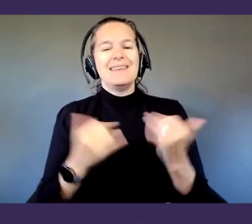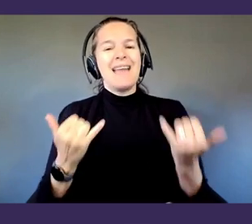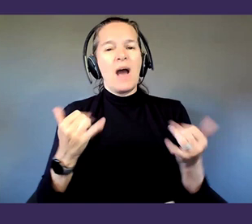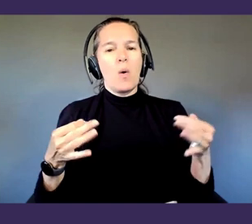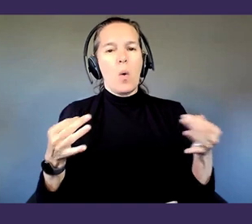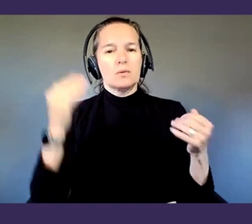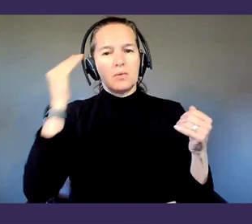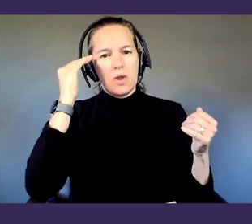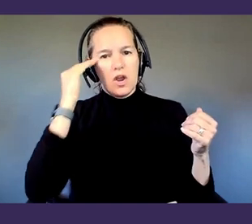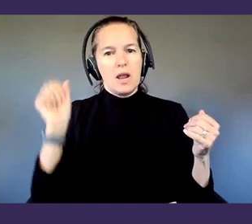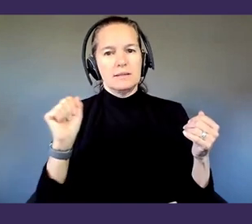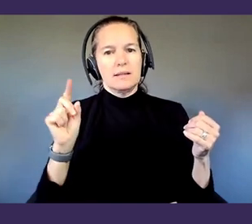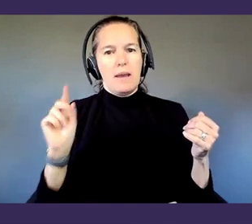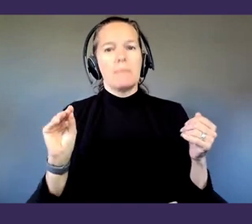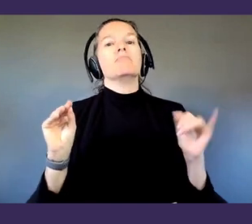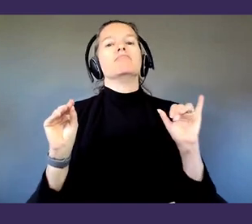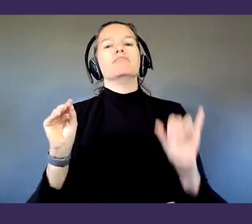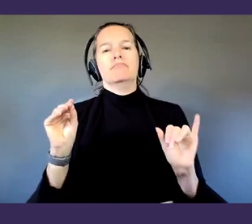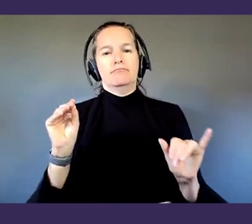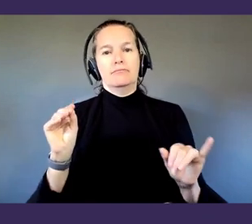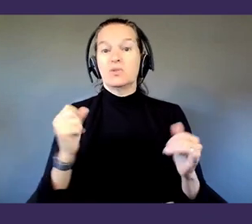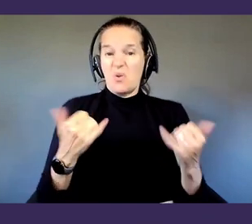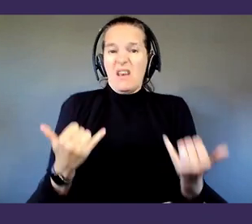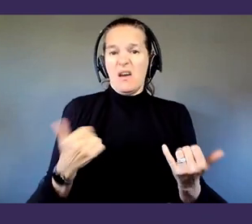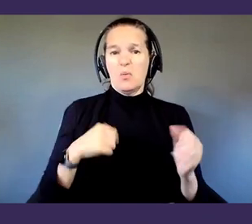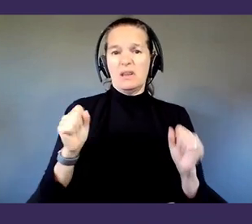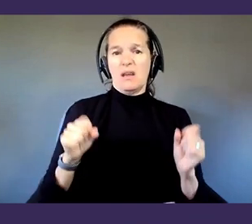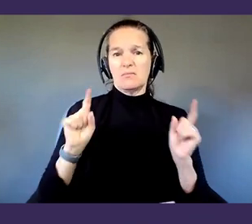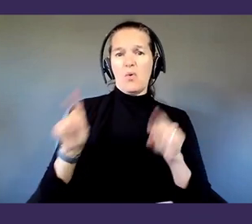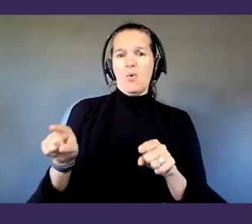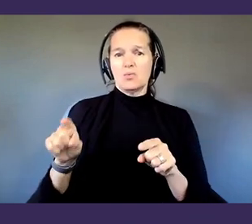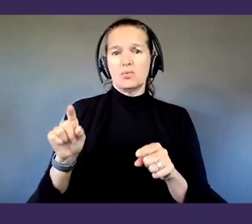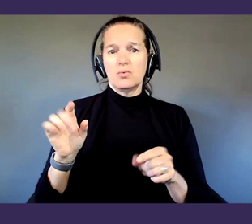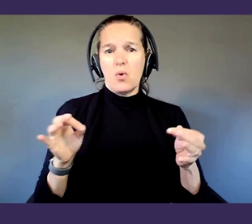So now we can go to a court and say, well, my child has an SDM agreement